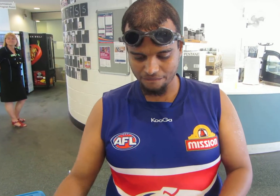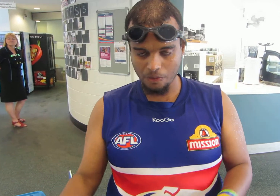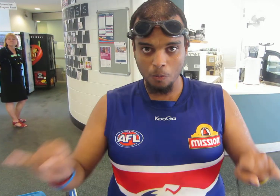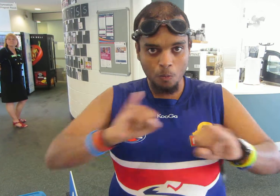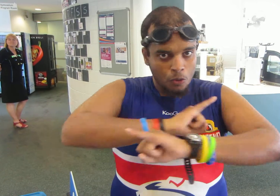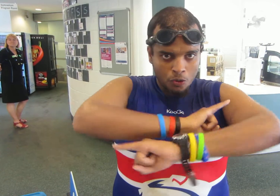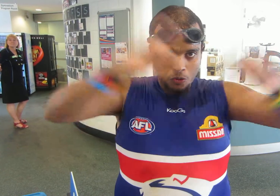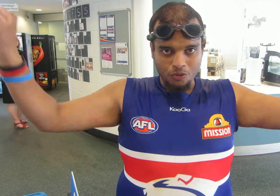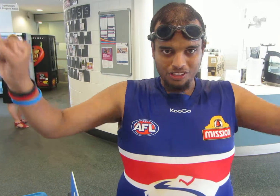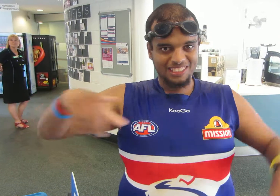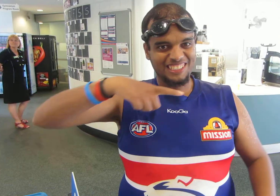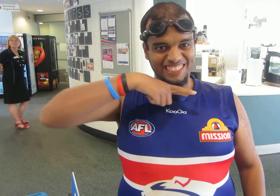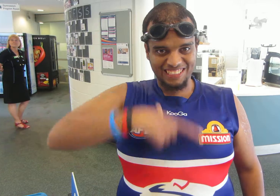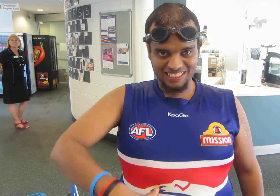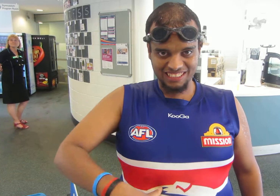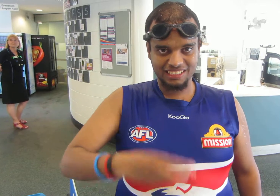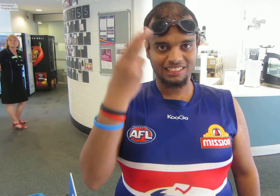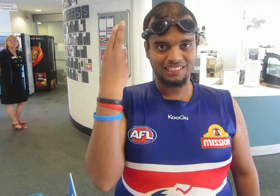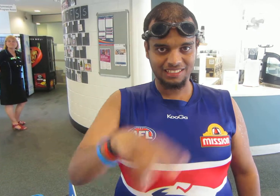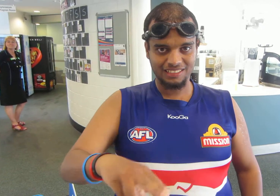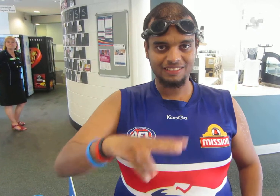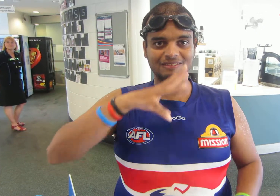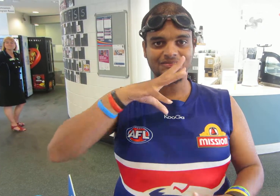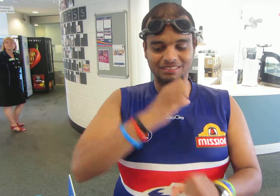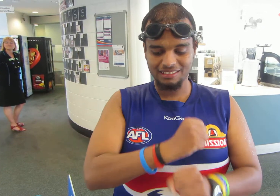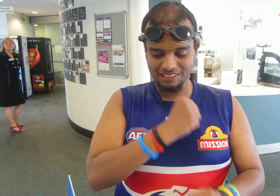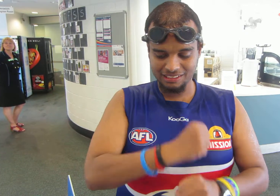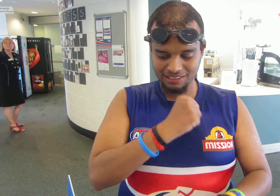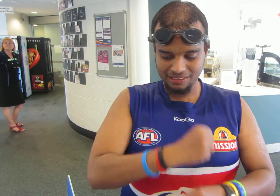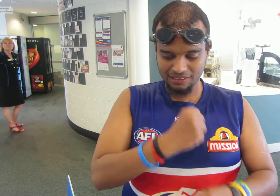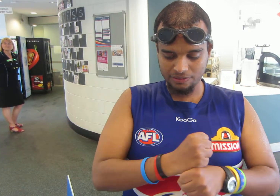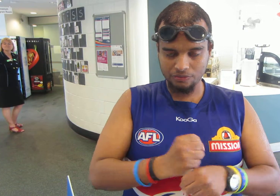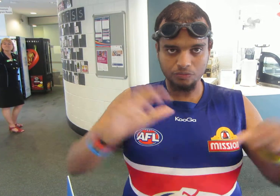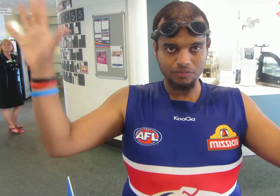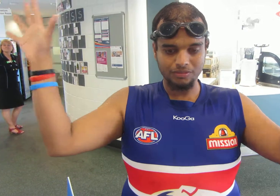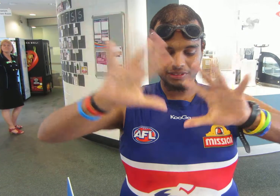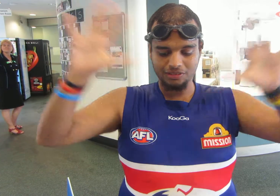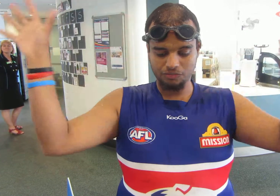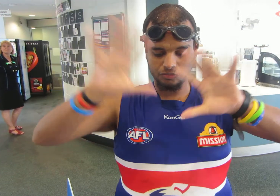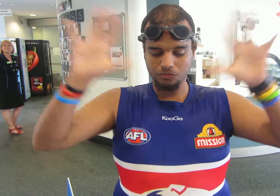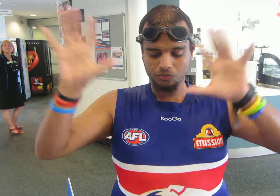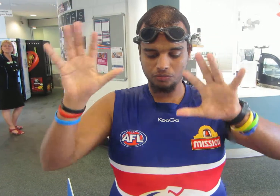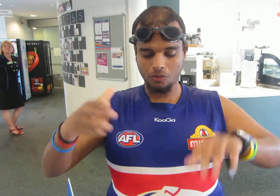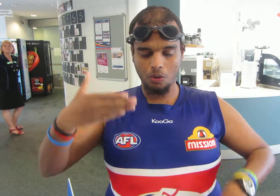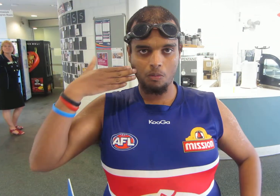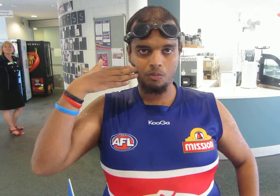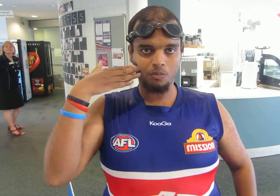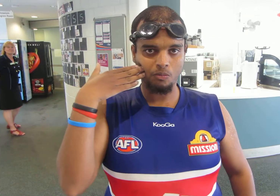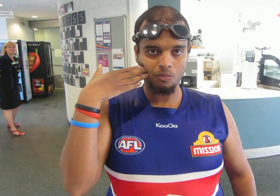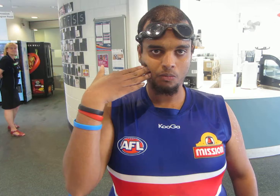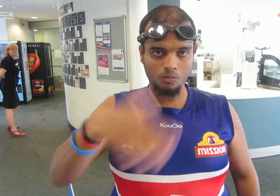Extreme Heat Sometime When 50 Weather